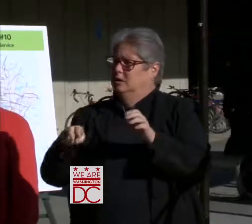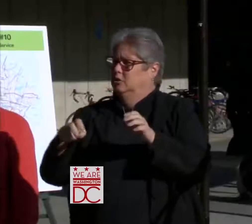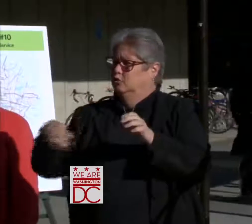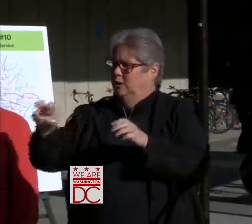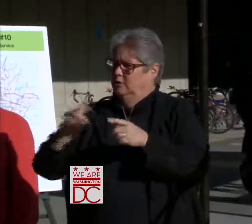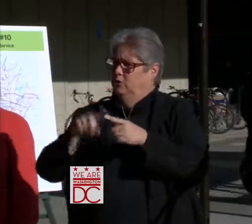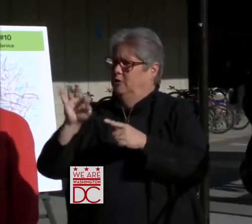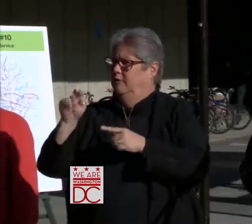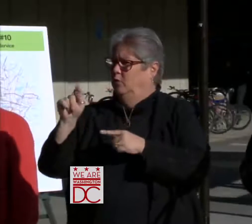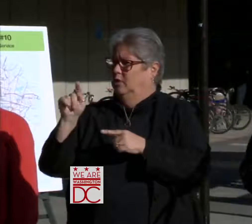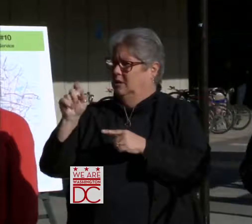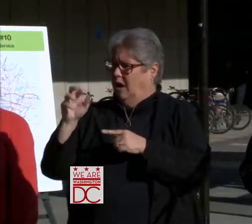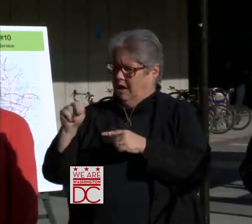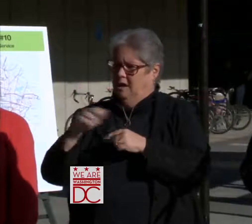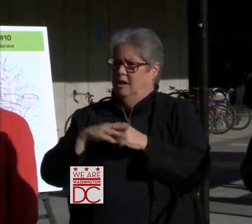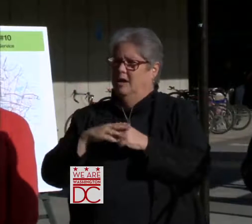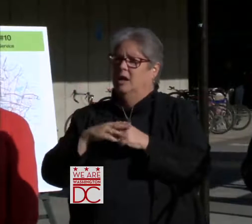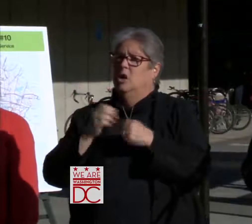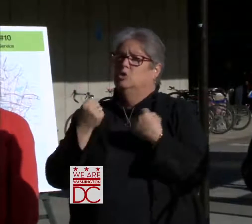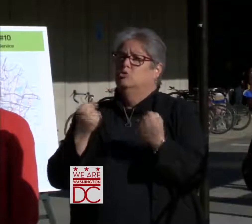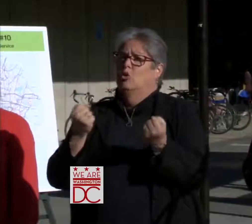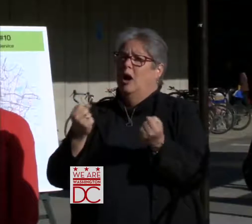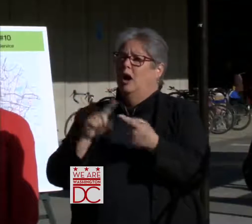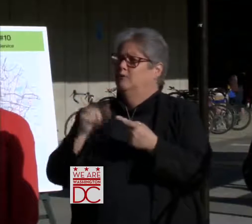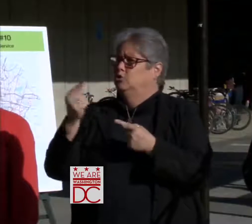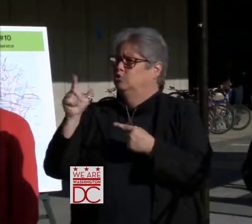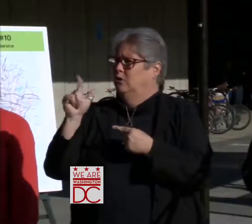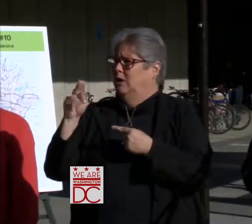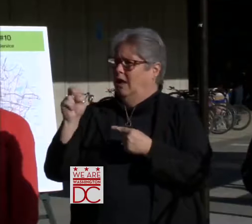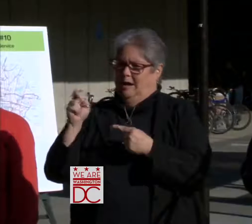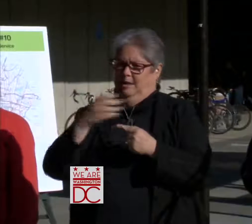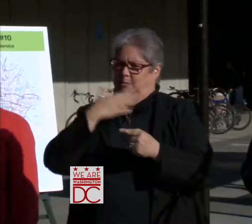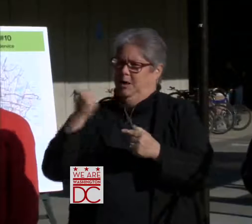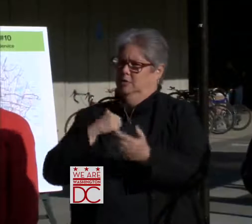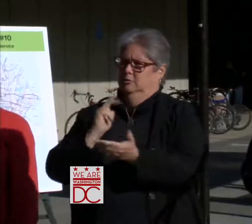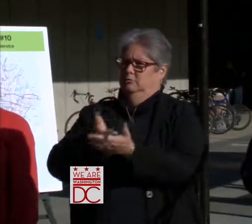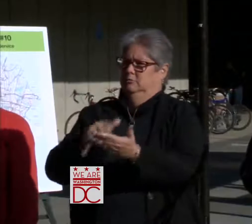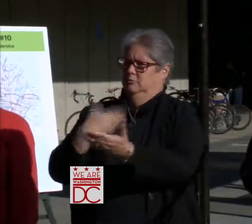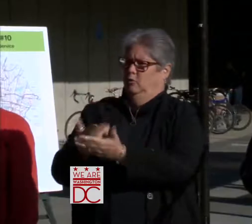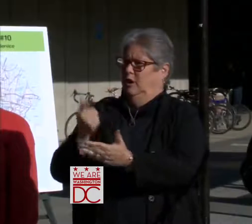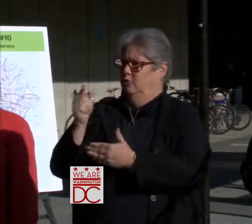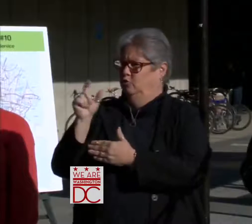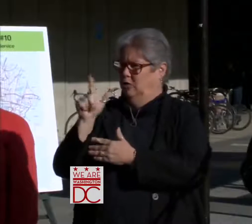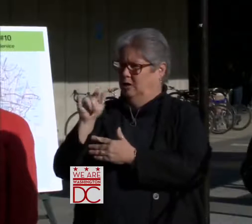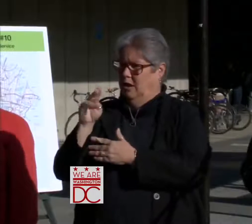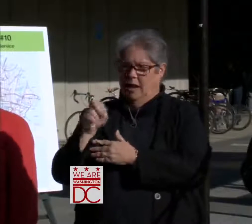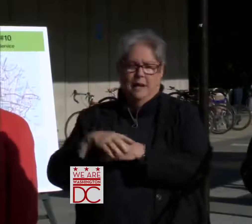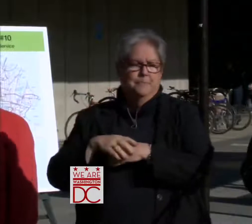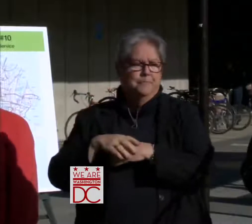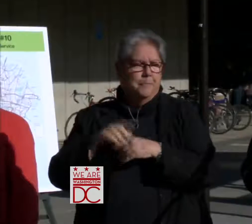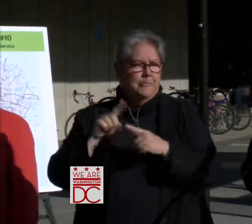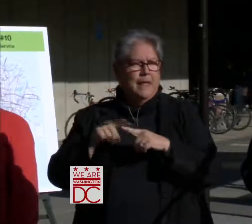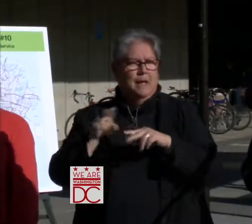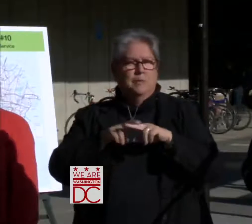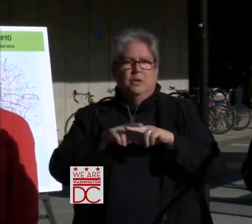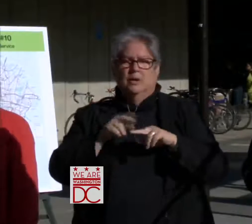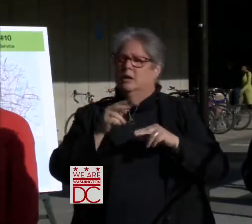OR IF YOU HAVE THE ABILITY TO DRIVE TO A GREEN LINE STATION THAT'S EVEN BETTER. ON THE WEST SIDE THE TRAINS WILL RUN BETWEEN SHADY GROVE AND NOMA